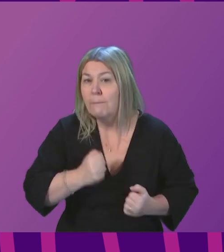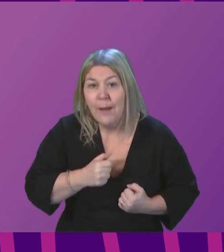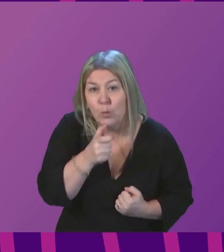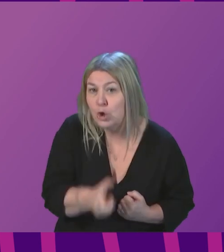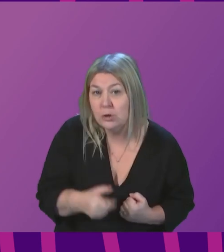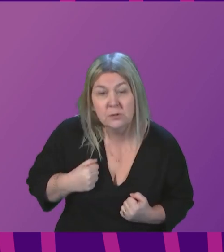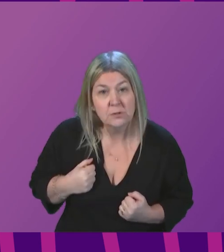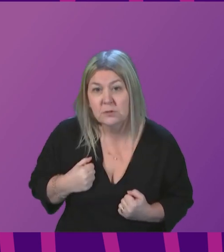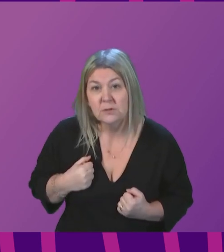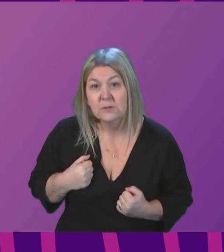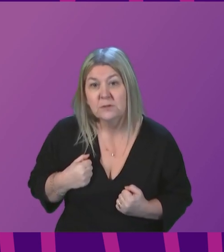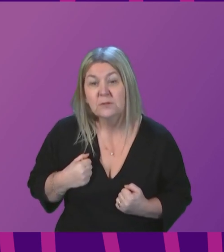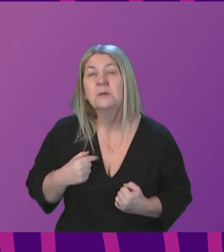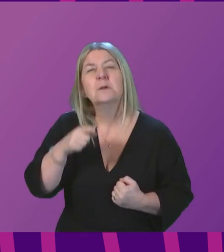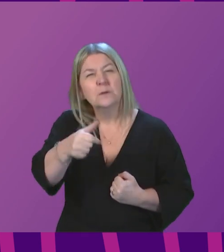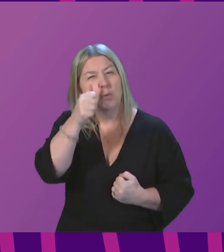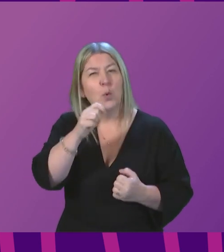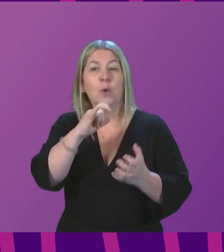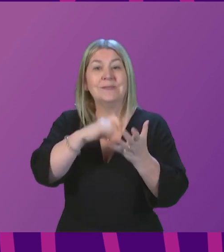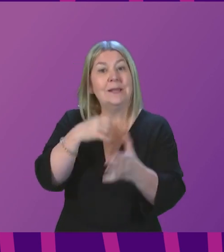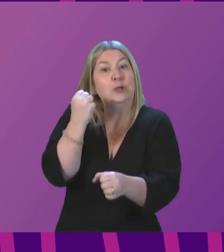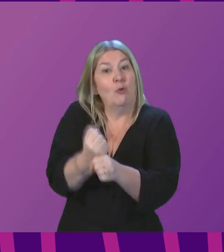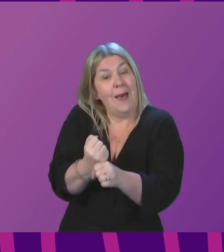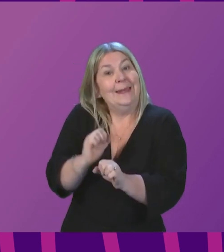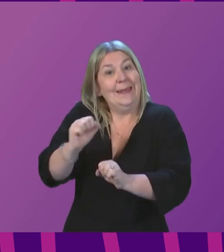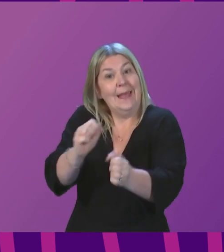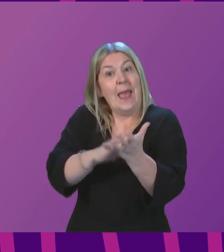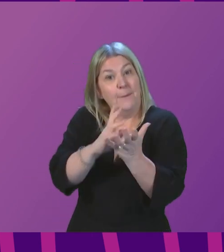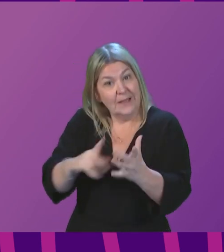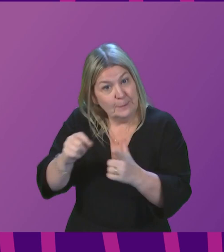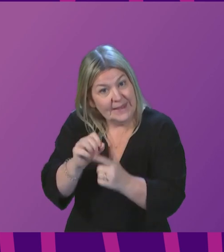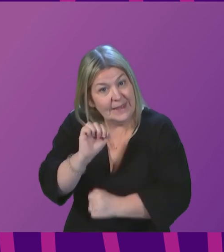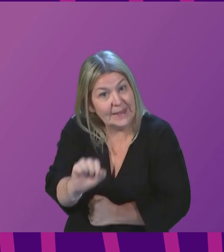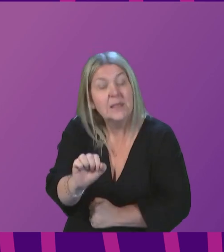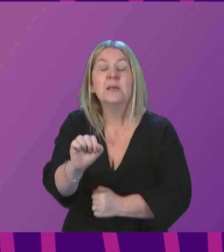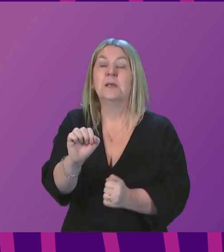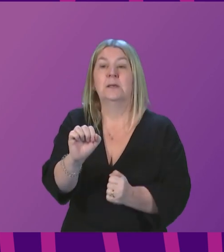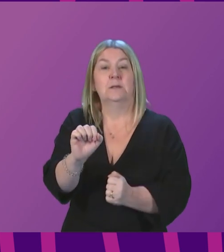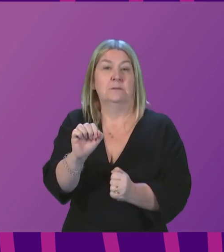Those are the words of Sandesh Gulhane MSP on BBC Scotland on 7 January.